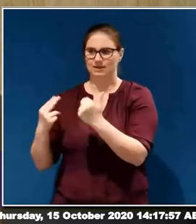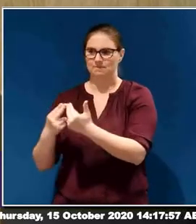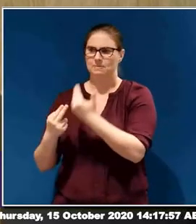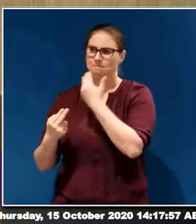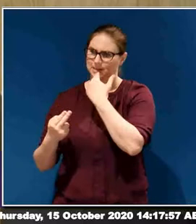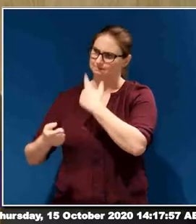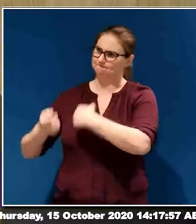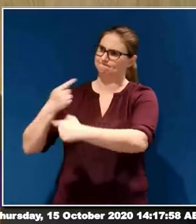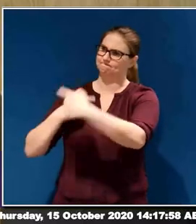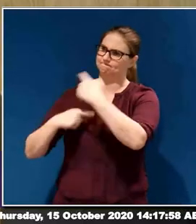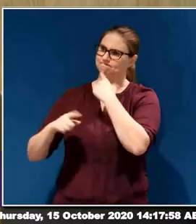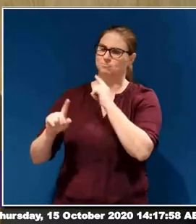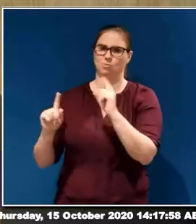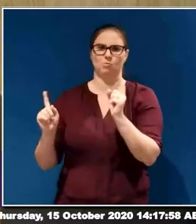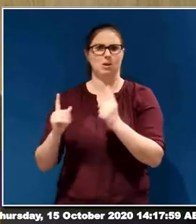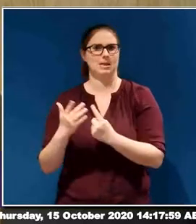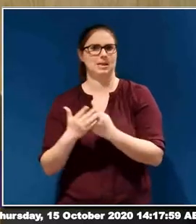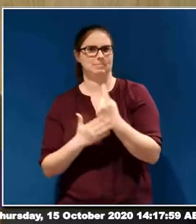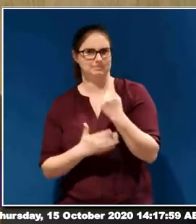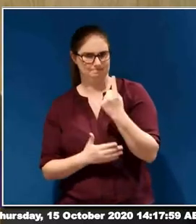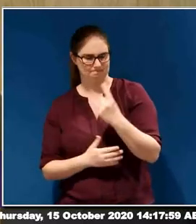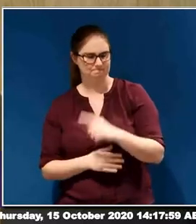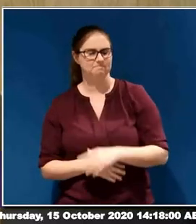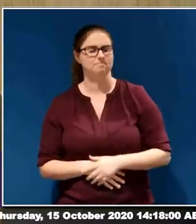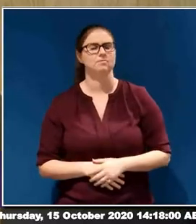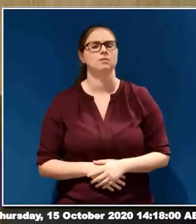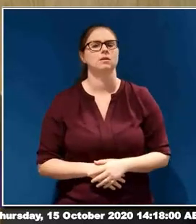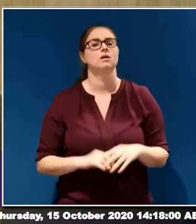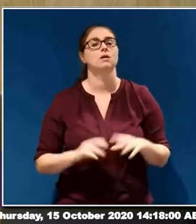the process of whatever they wanted me to do.